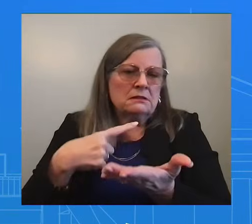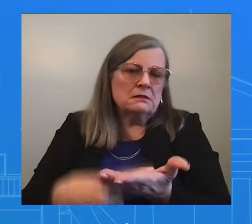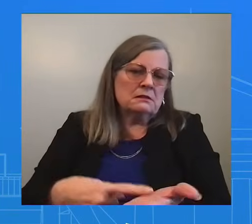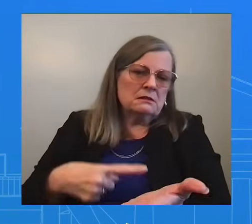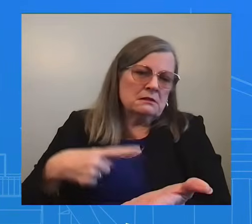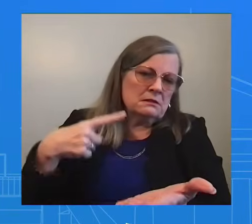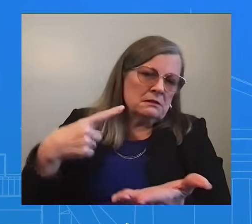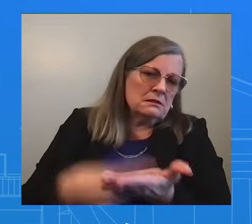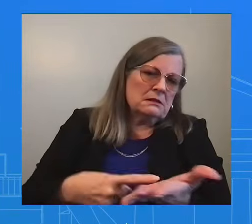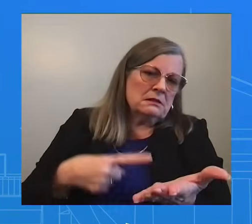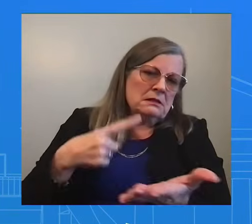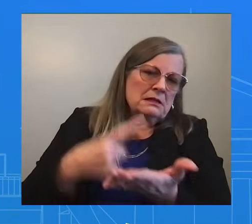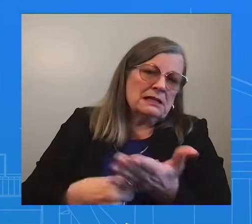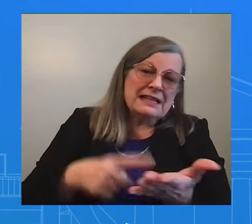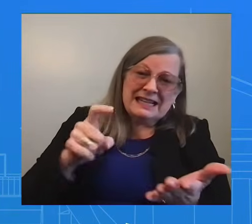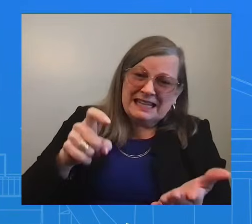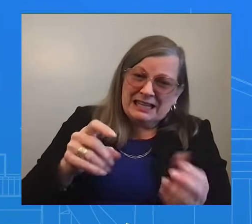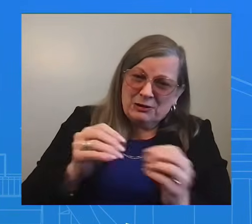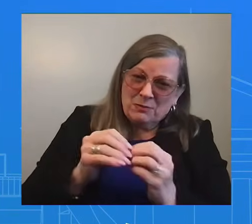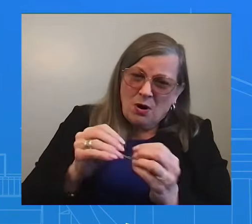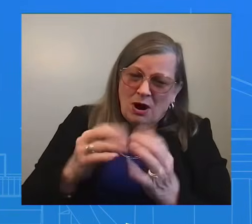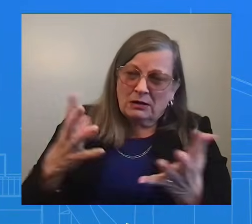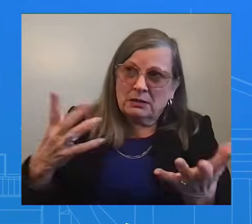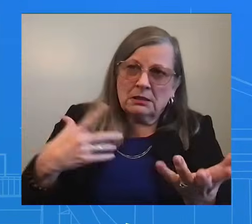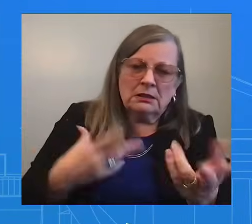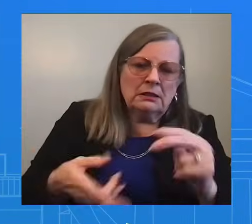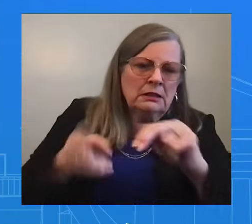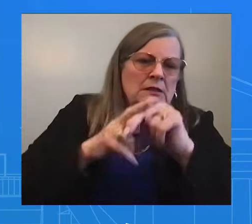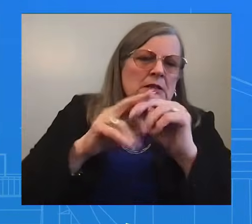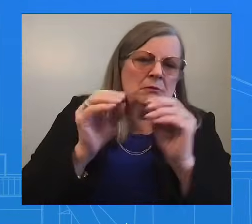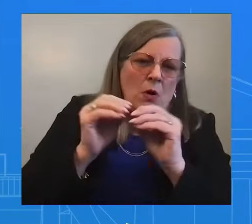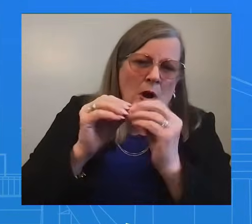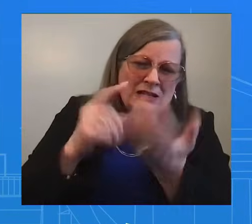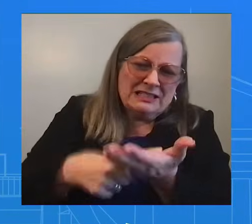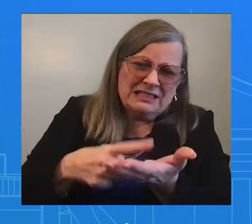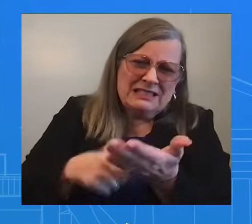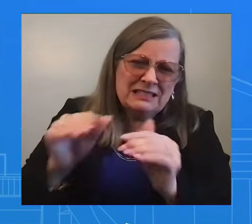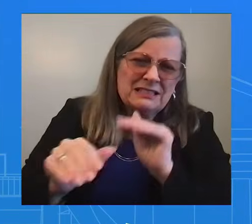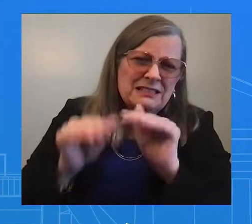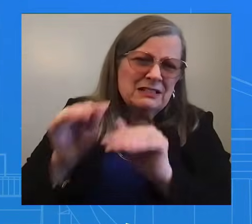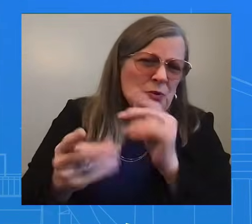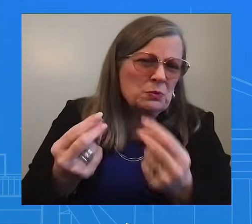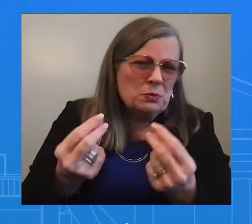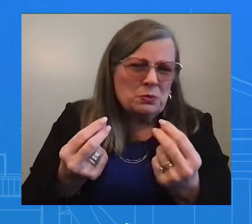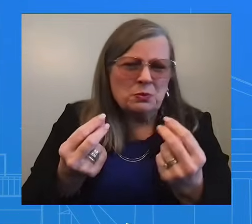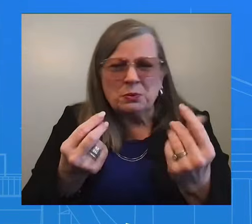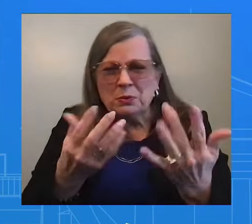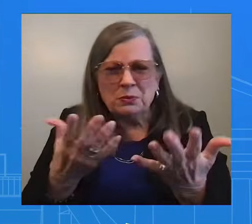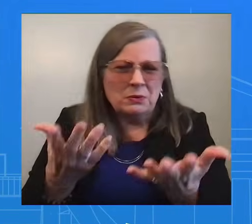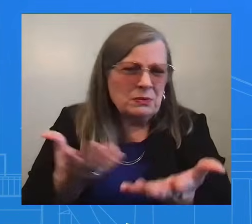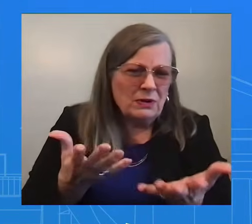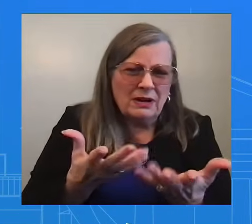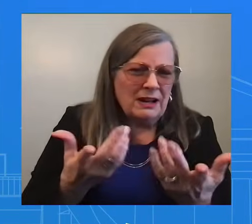that are going to continue from not just from this week -- moving forward to make sure that those needs are met. And we have the vaccines --